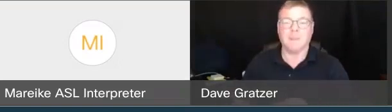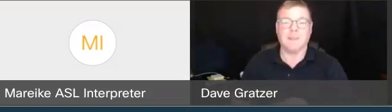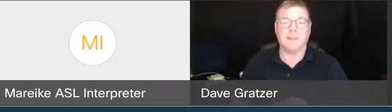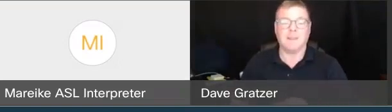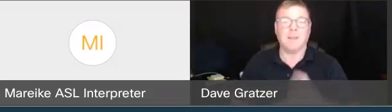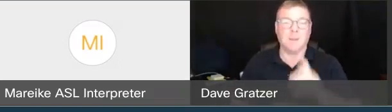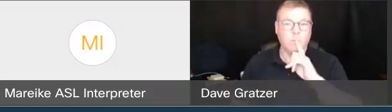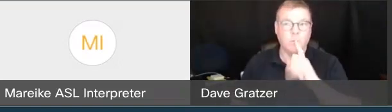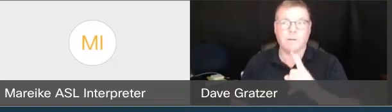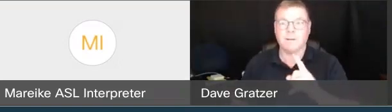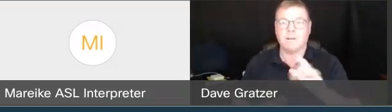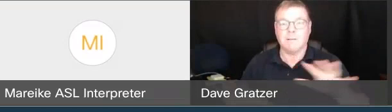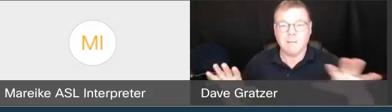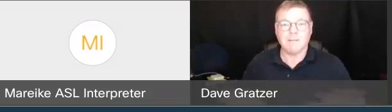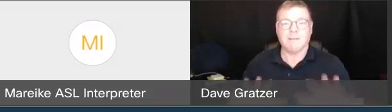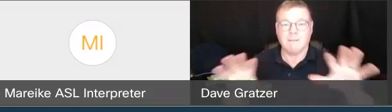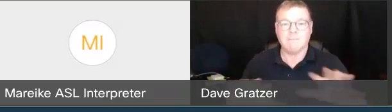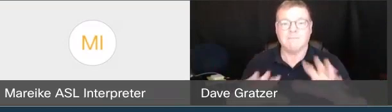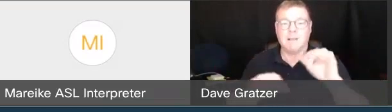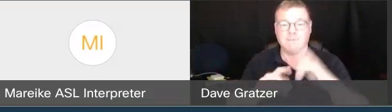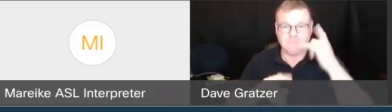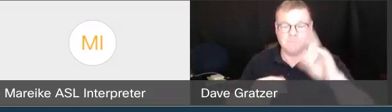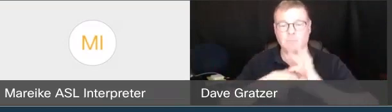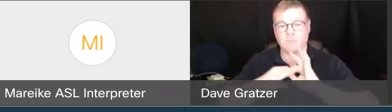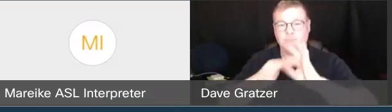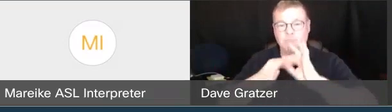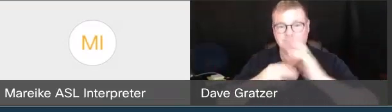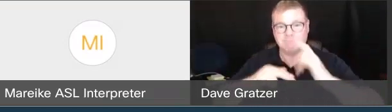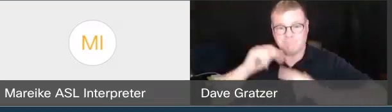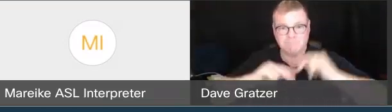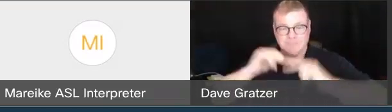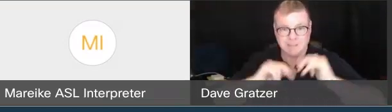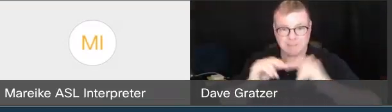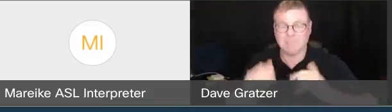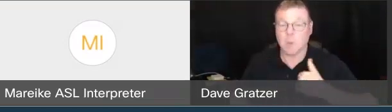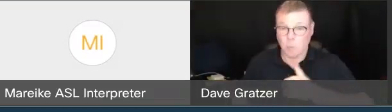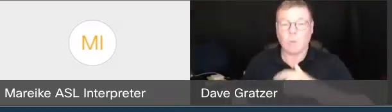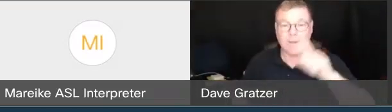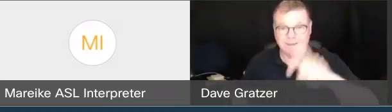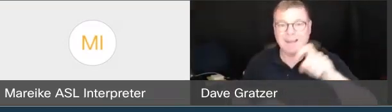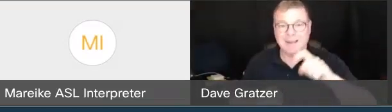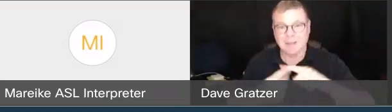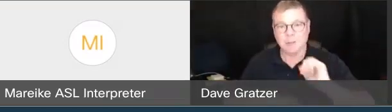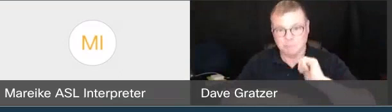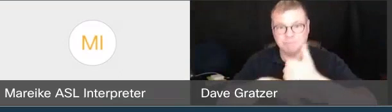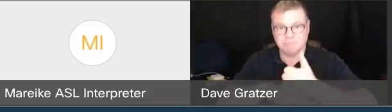really the effort at relationship building that I think we needed to put in to, with some of the